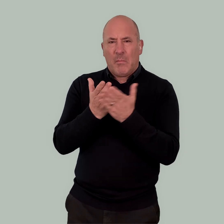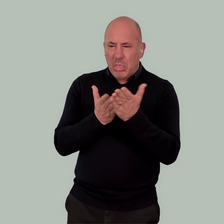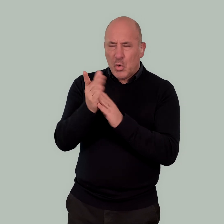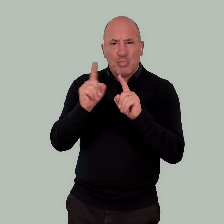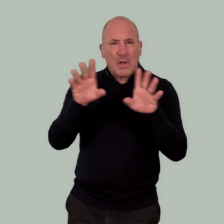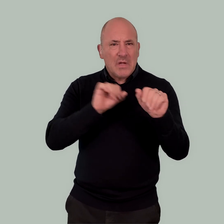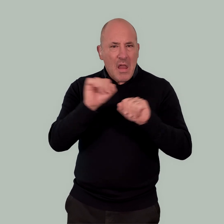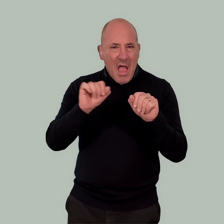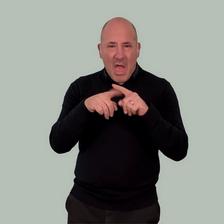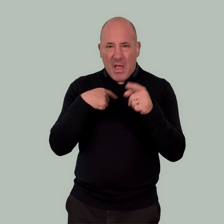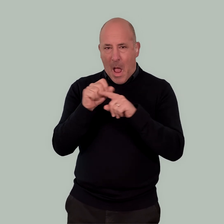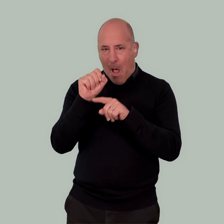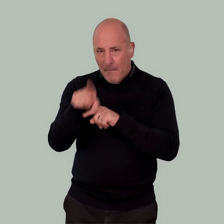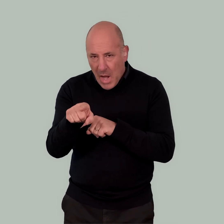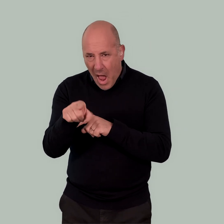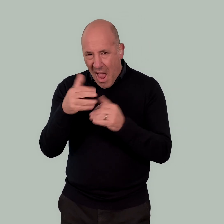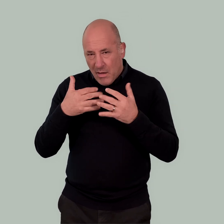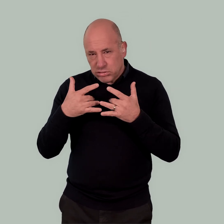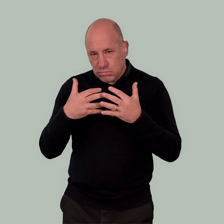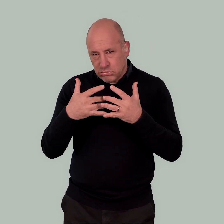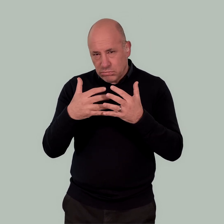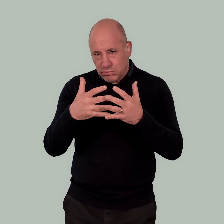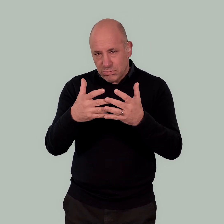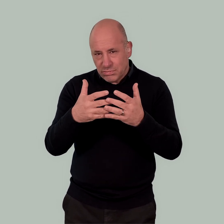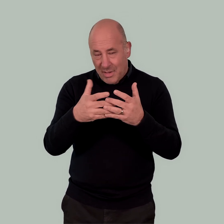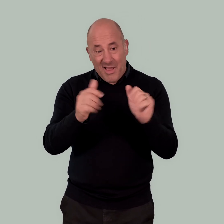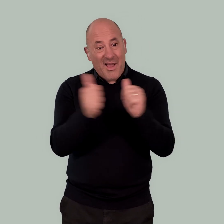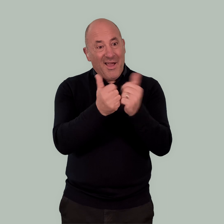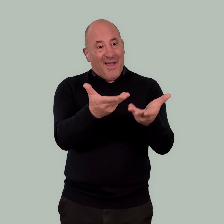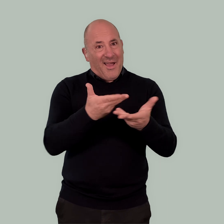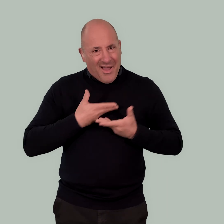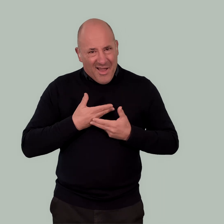from applying through to receiving/disputing a decision